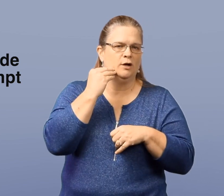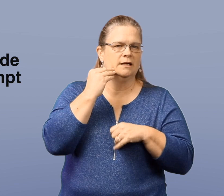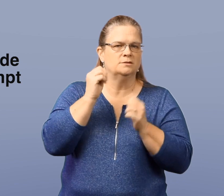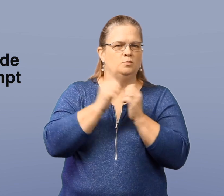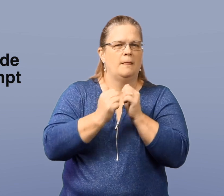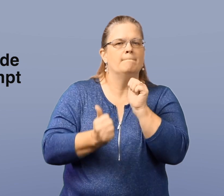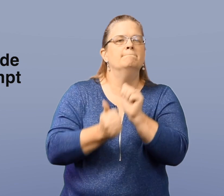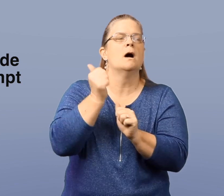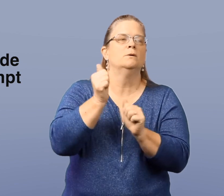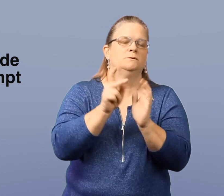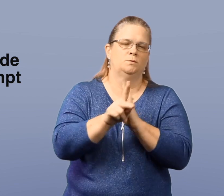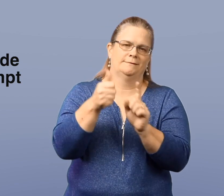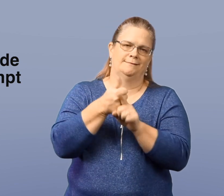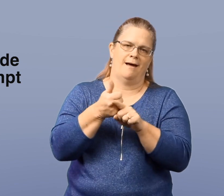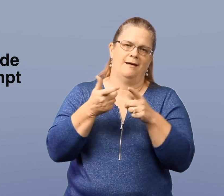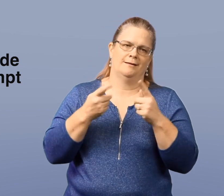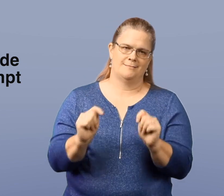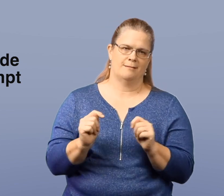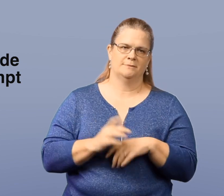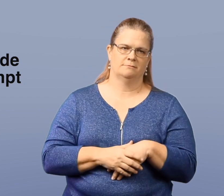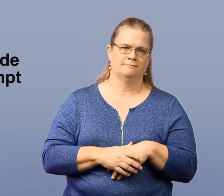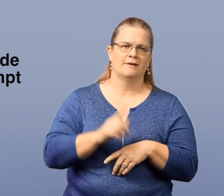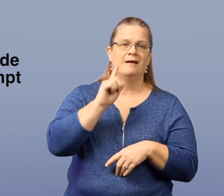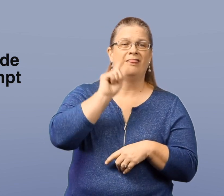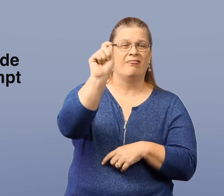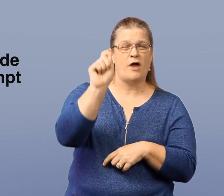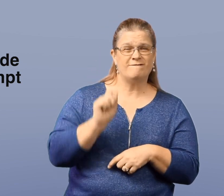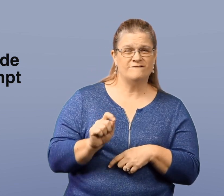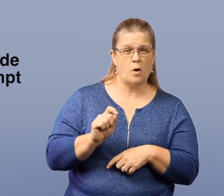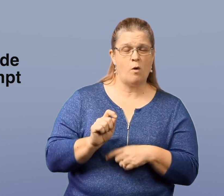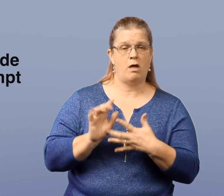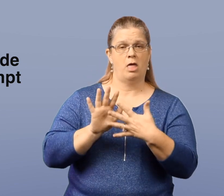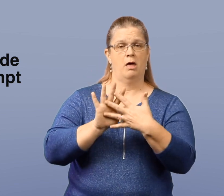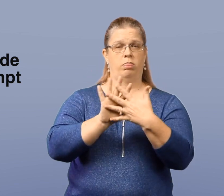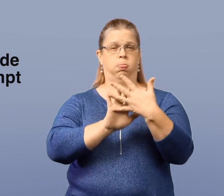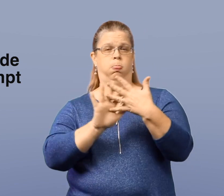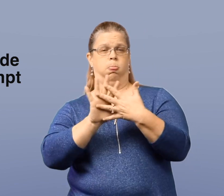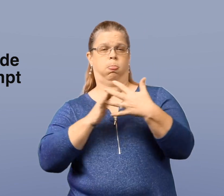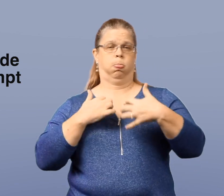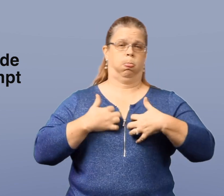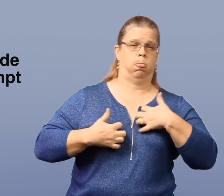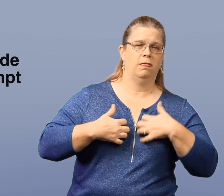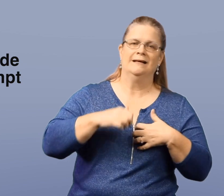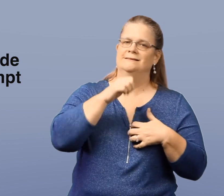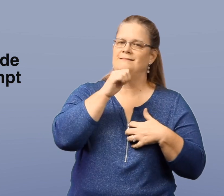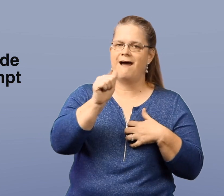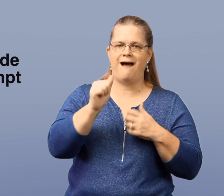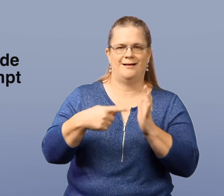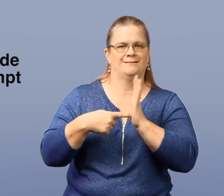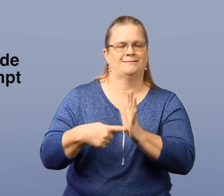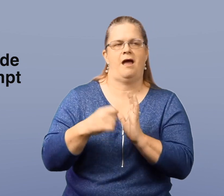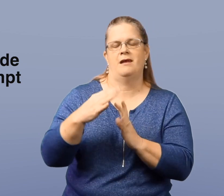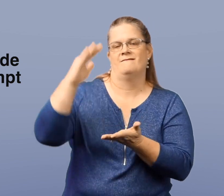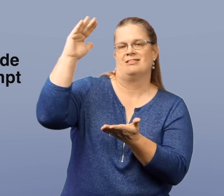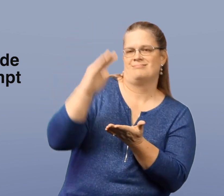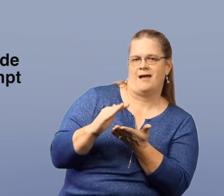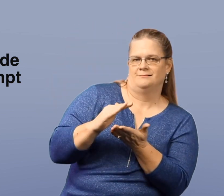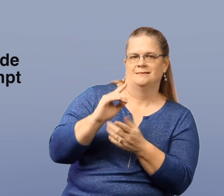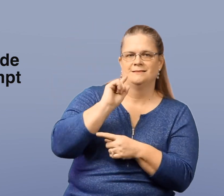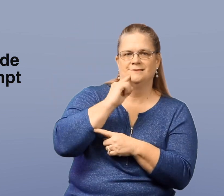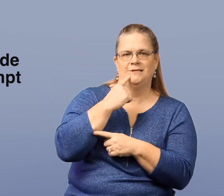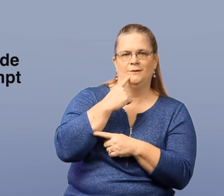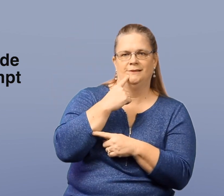with most suicide attempts therefore, ambivalence is not a sign of a less serious